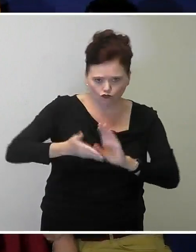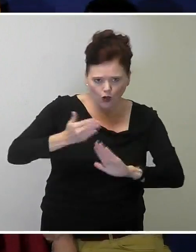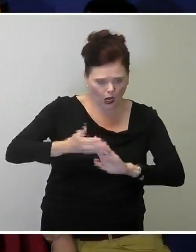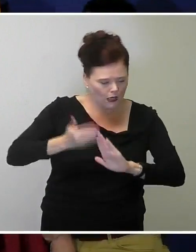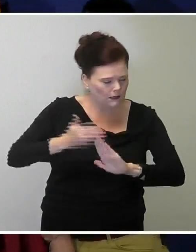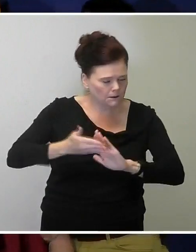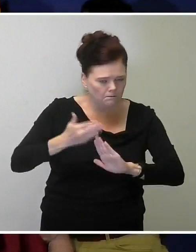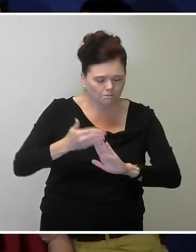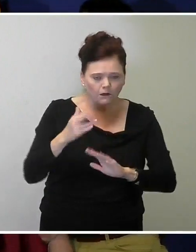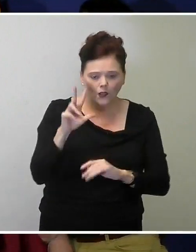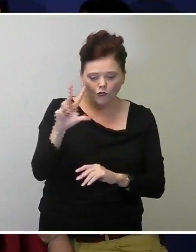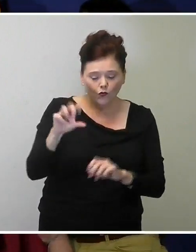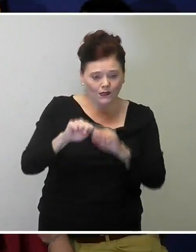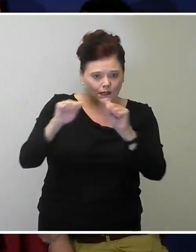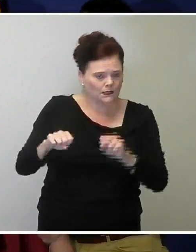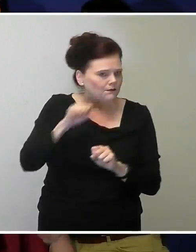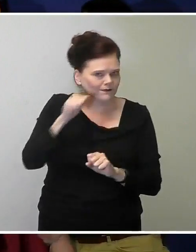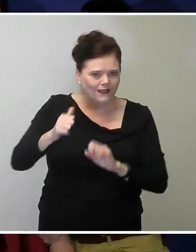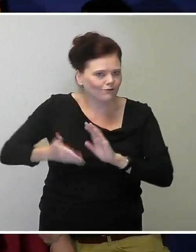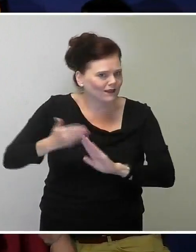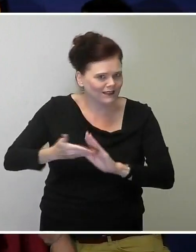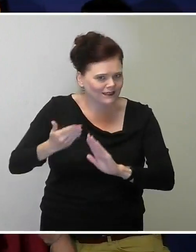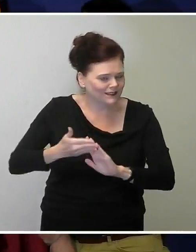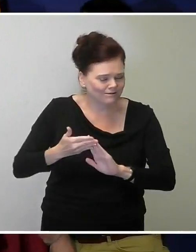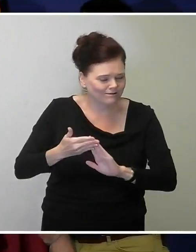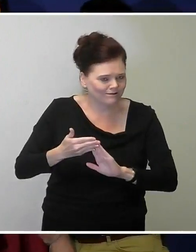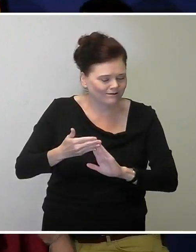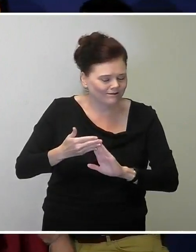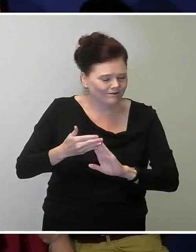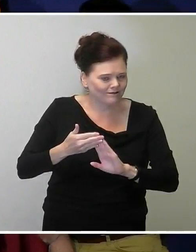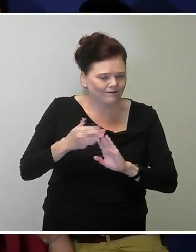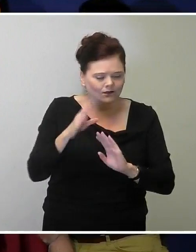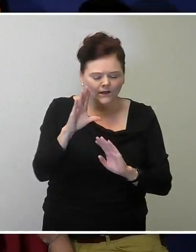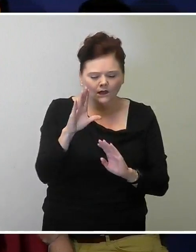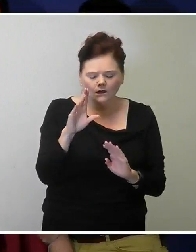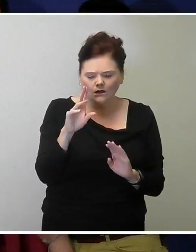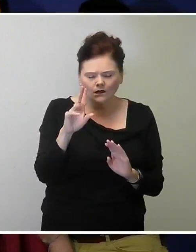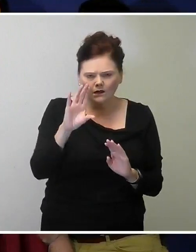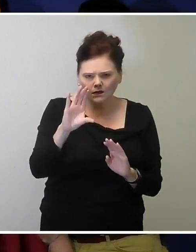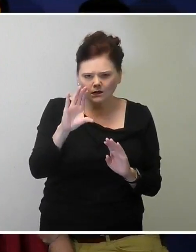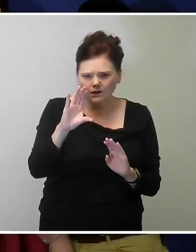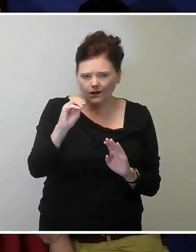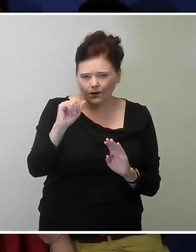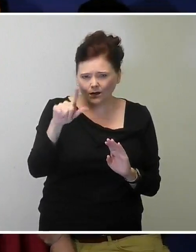SYSTEMS CONTACTED THUS FAR IN 318 ARE FULLY OPERATIONAL.